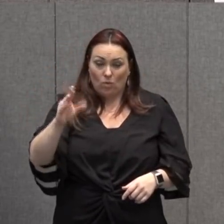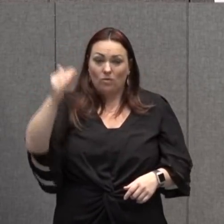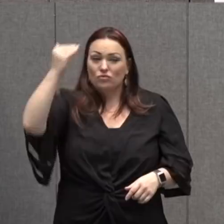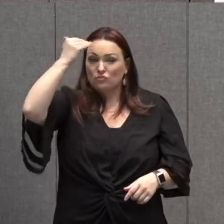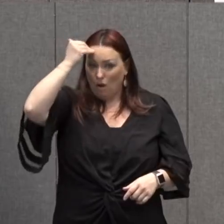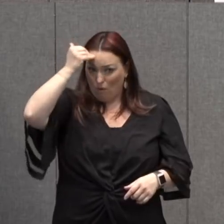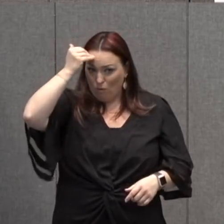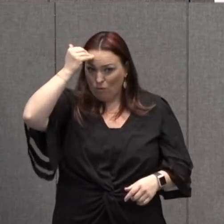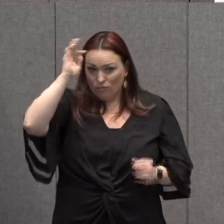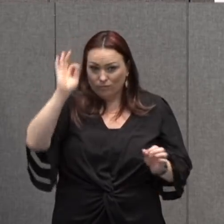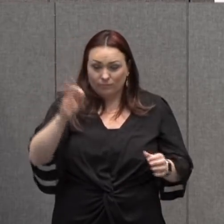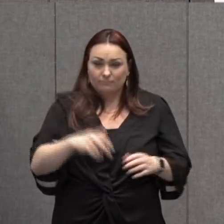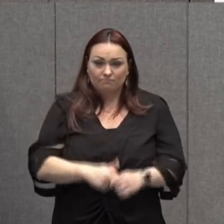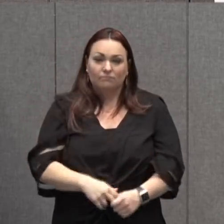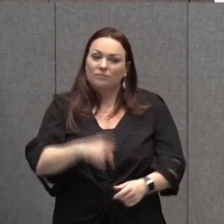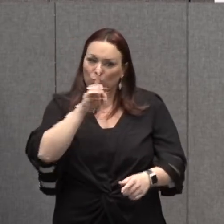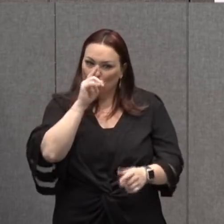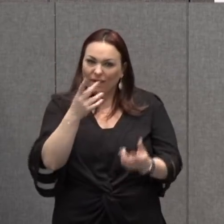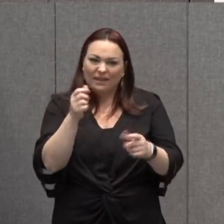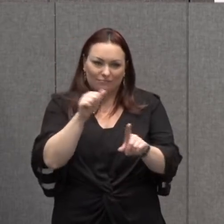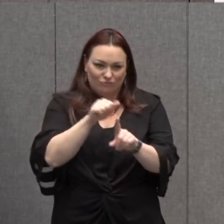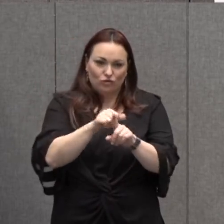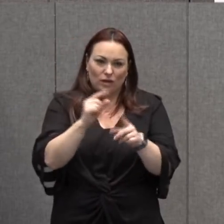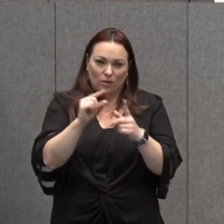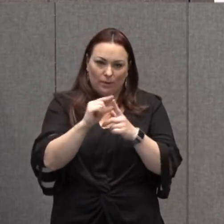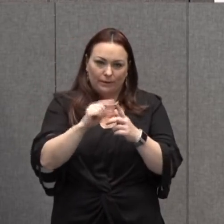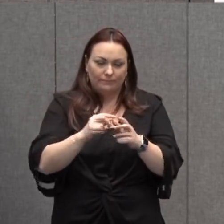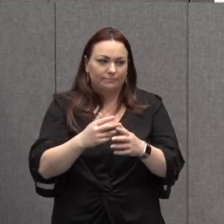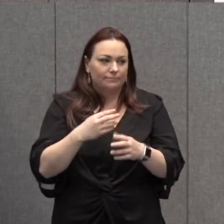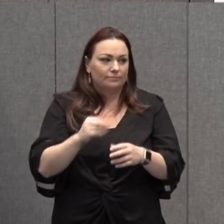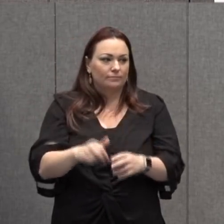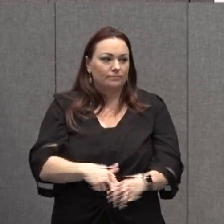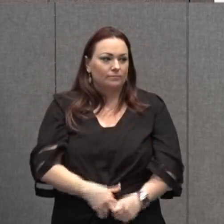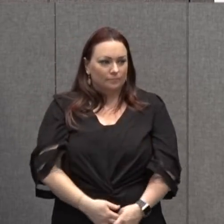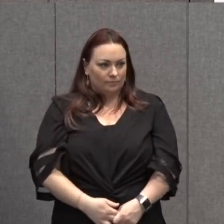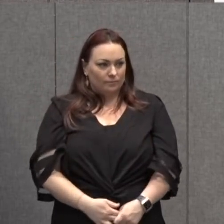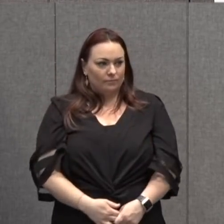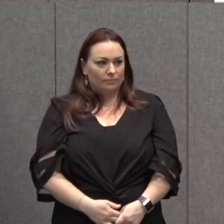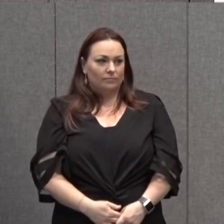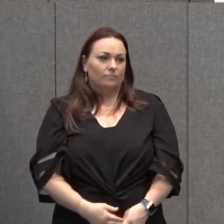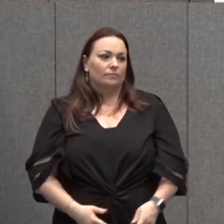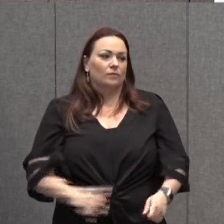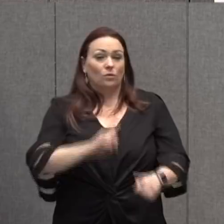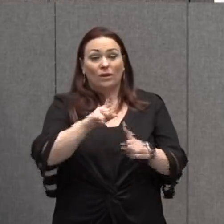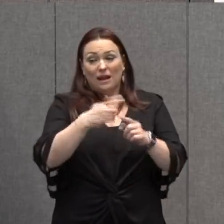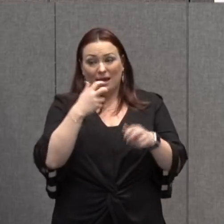That one is a super tricky one. It is. It is, it is, okay. All right, and you know when I have trouble with that one